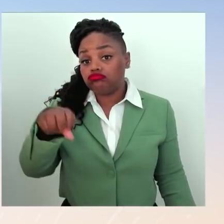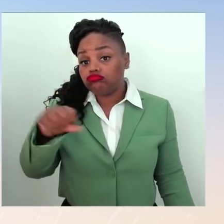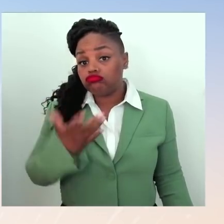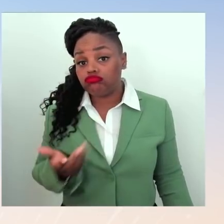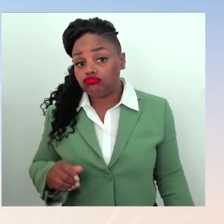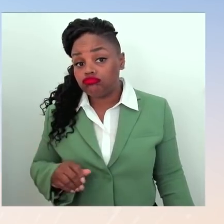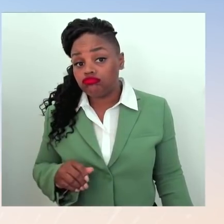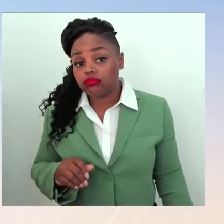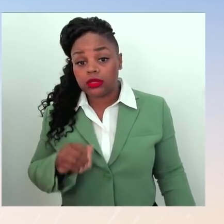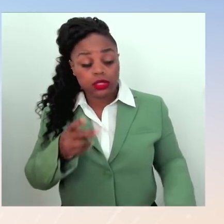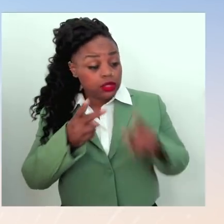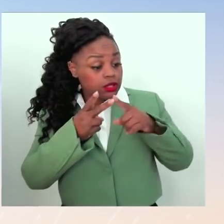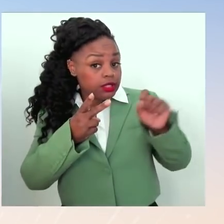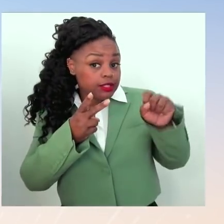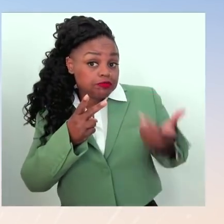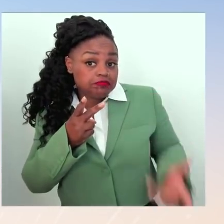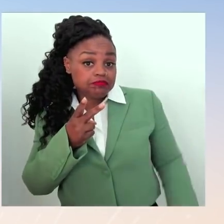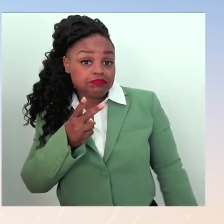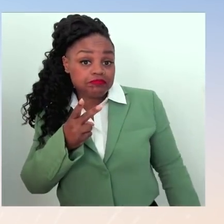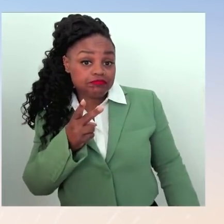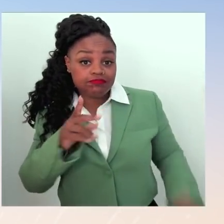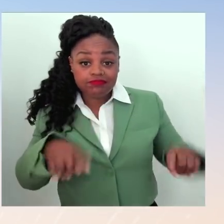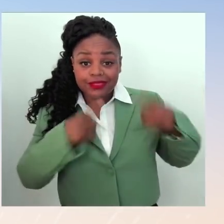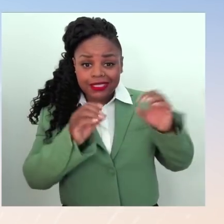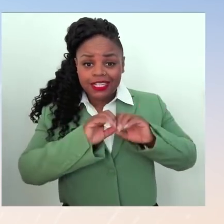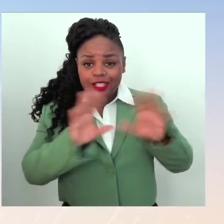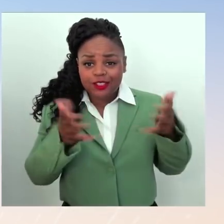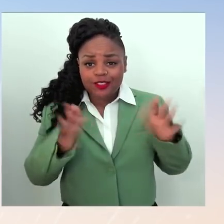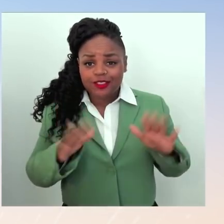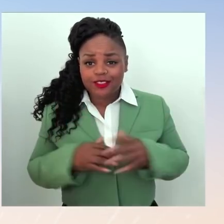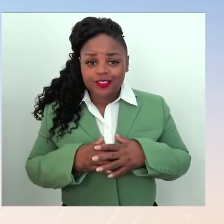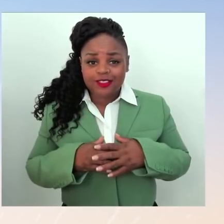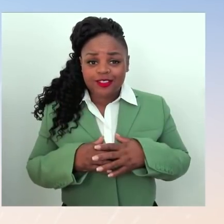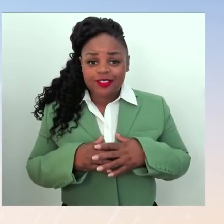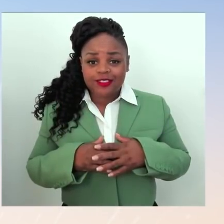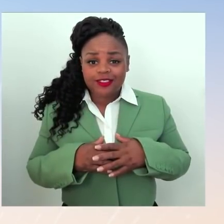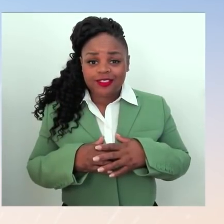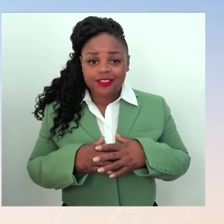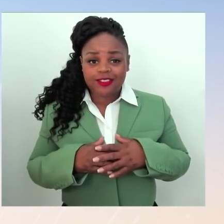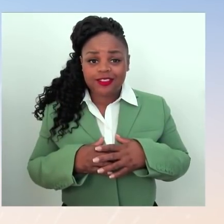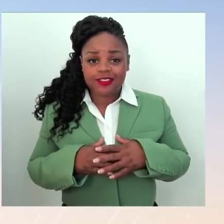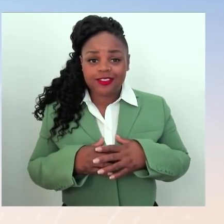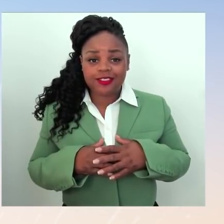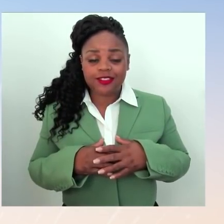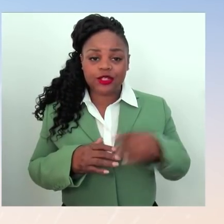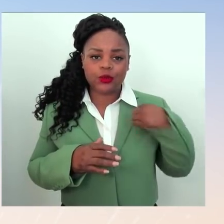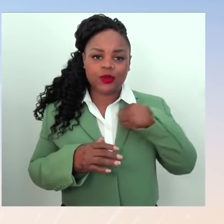that while we have -- we have a different circumstance as it relates to Russian oil